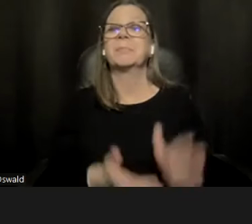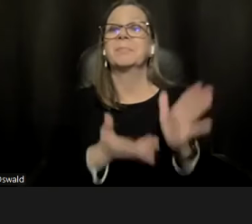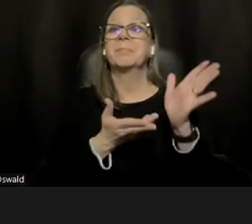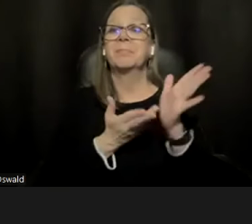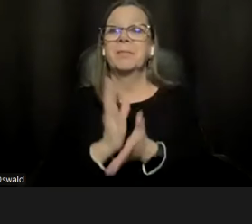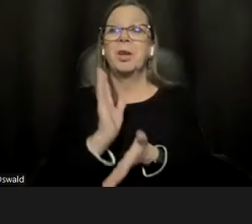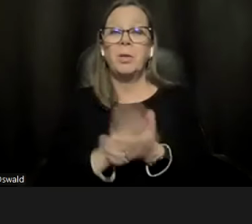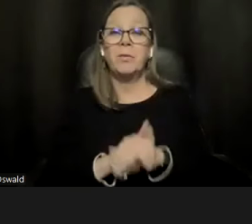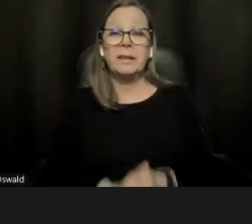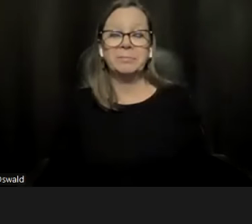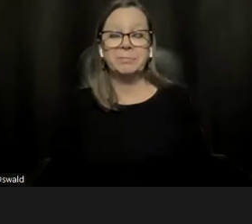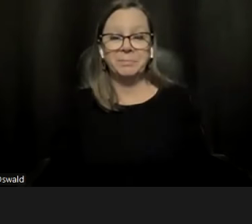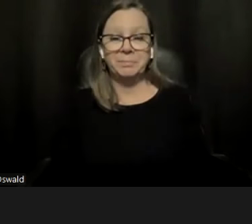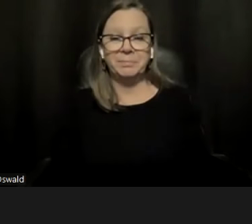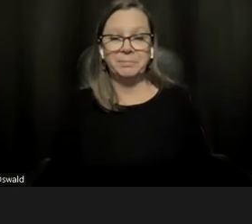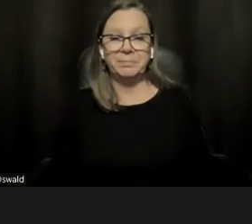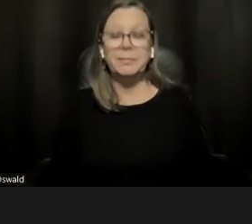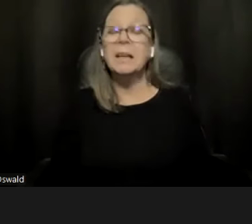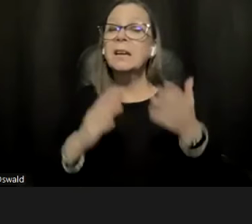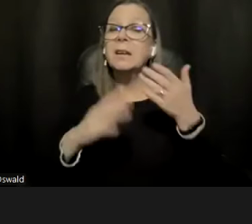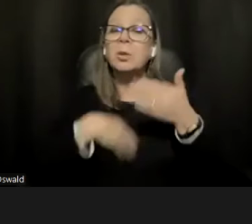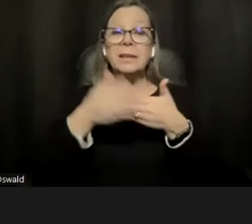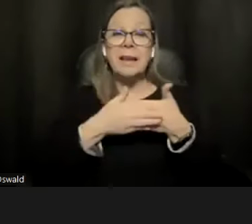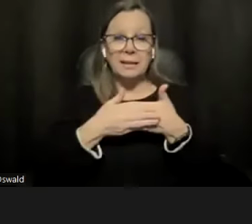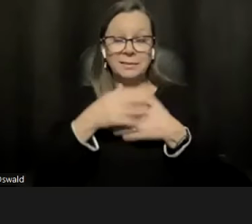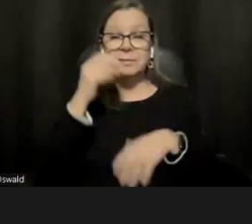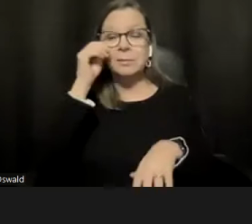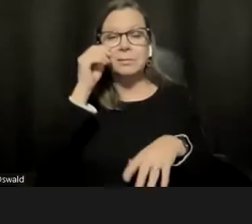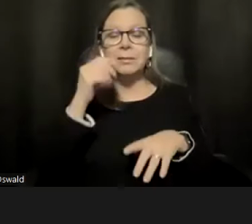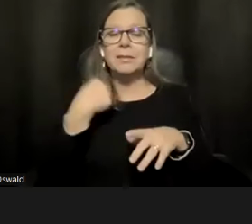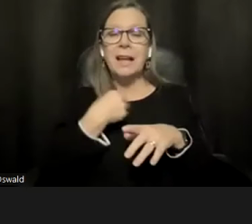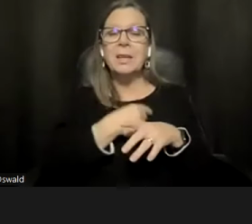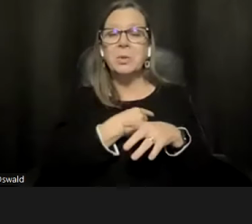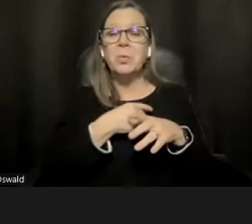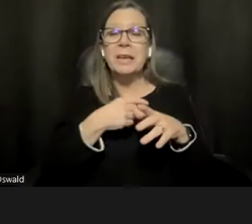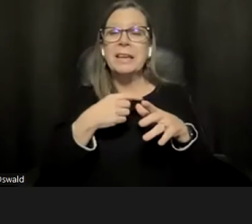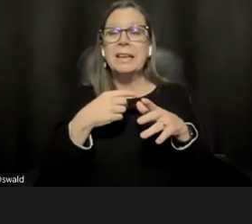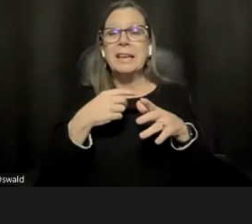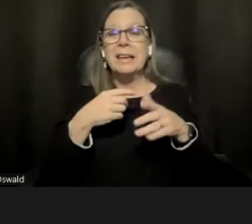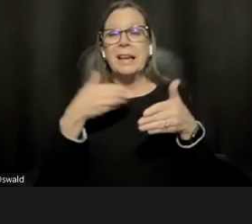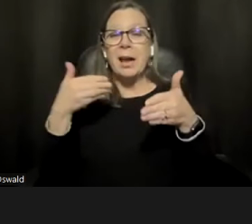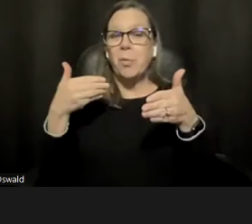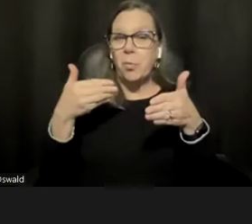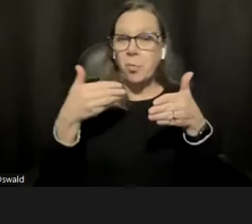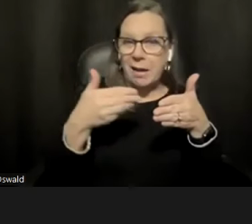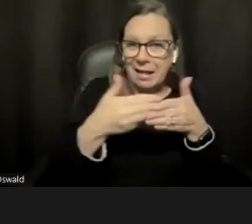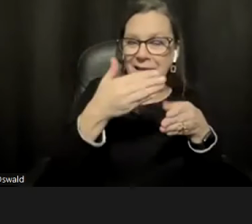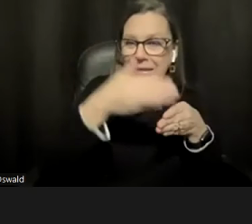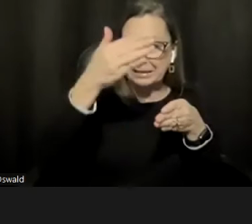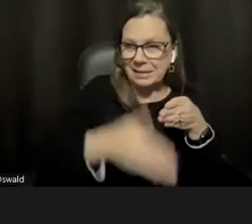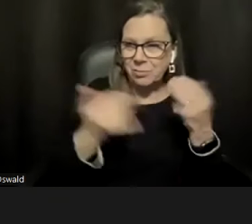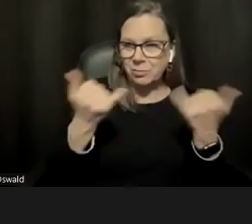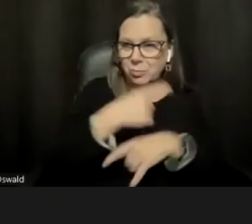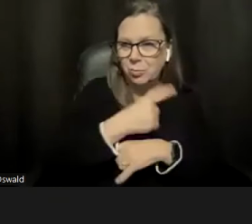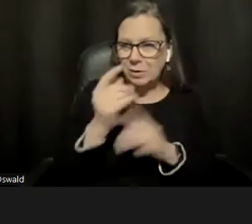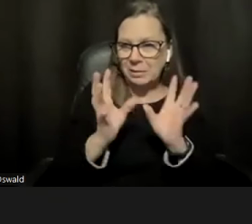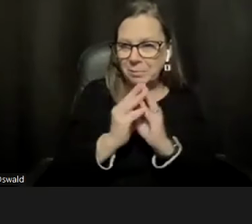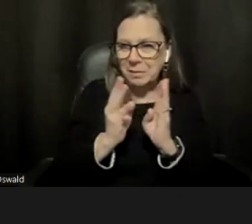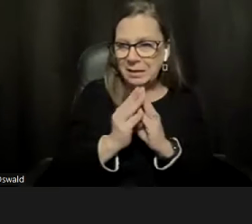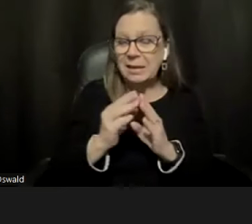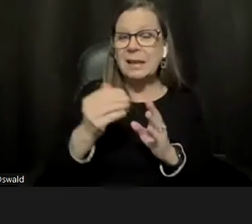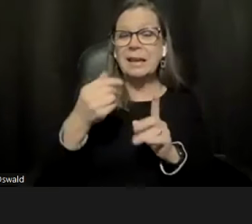So, next up, as we kind of wind down today's meeting, we did, last month, in the notes